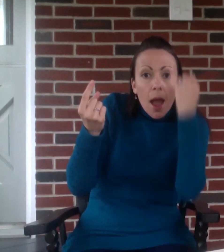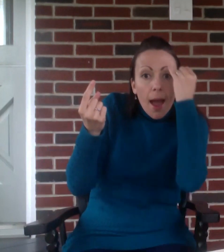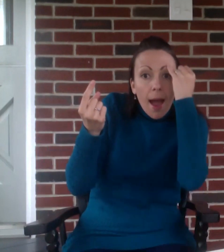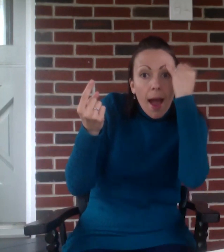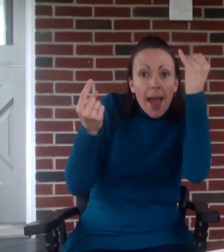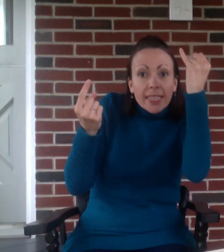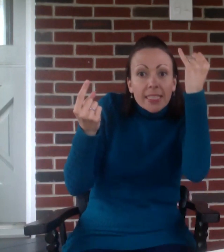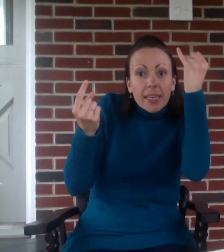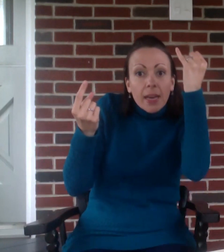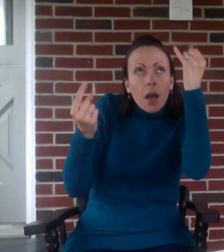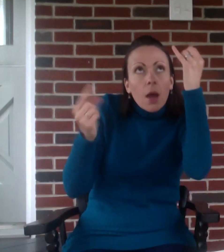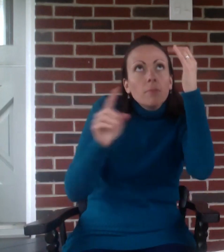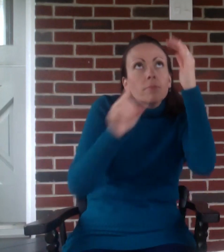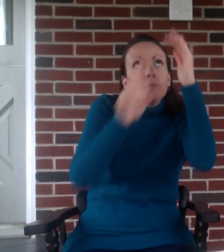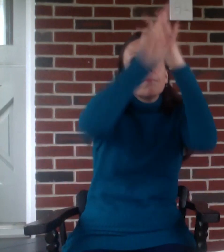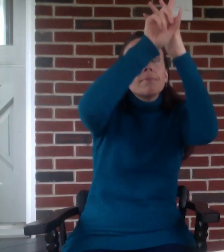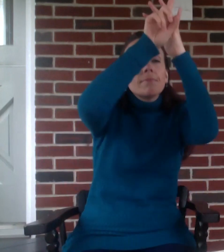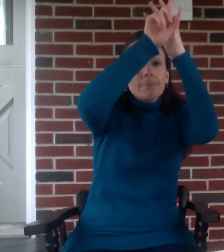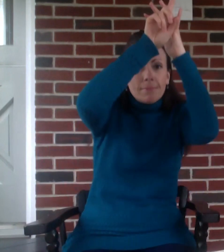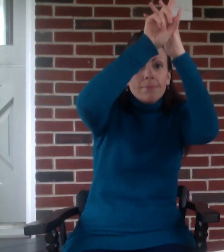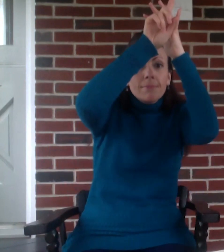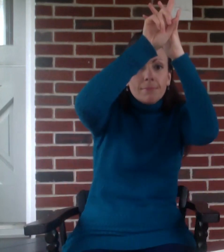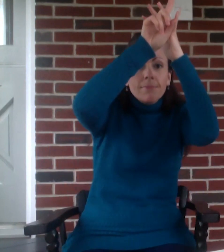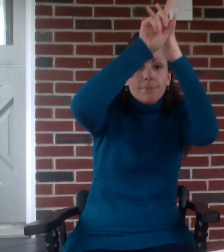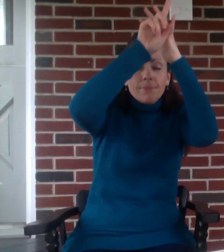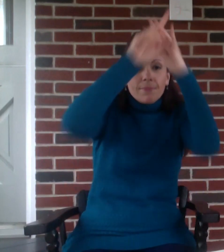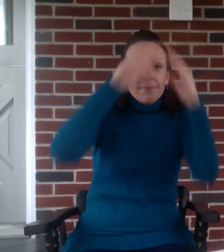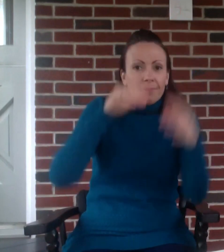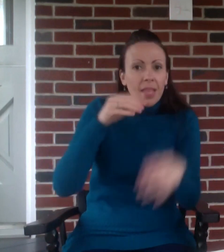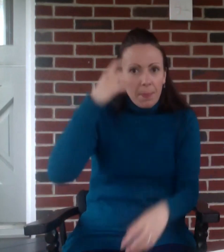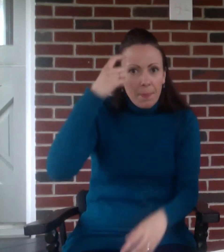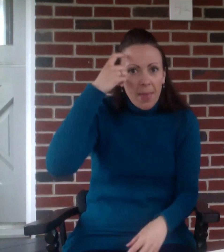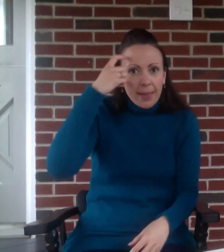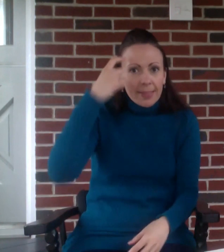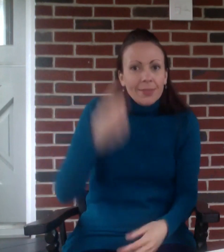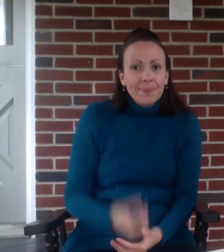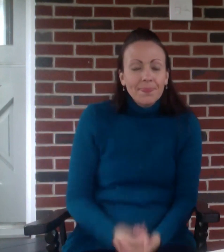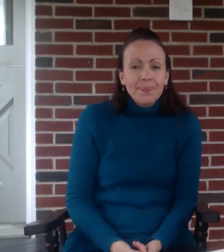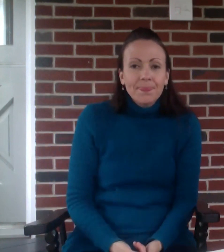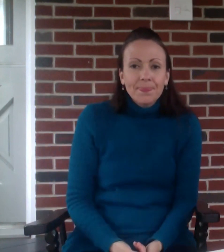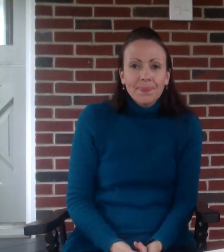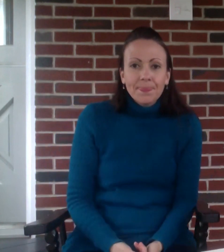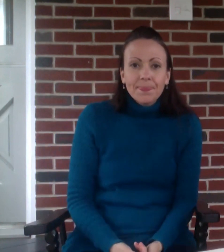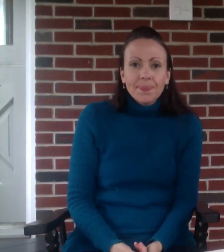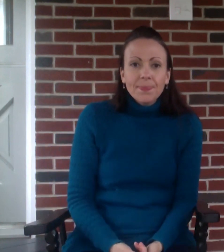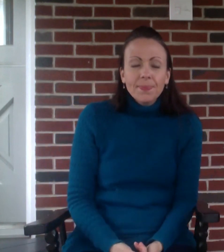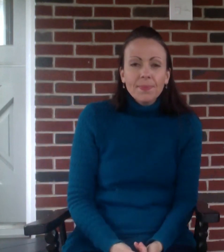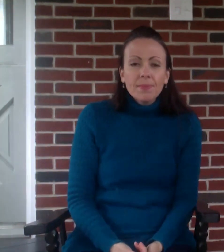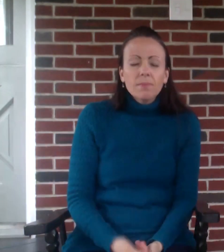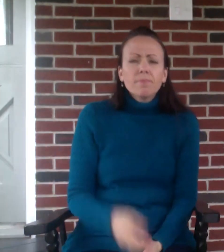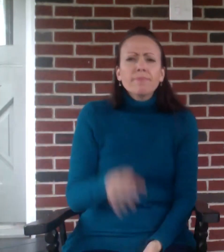So if something plants in your mind, it's not like an actual plant. It's an idea that gets stuck in there